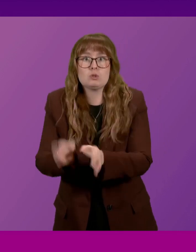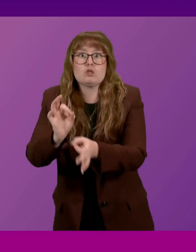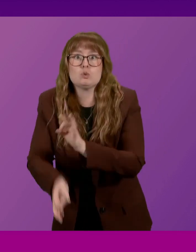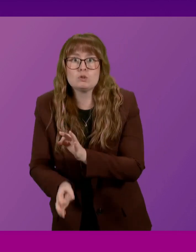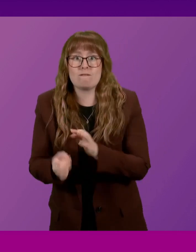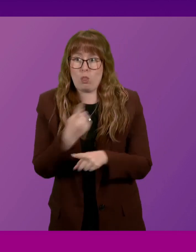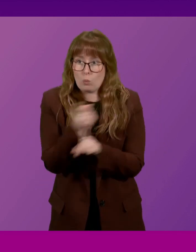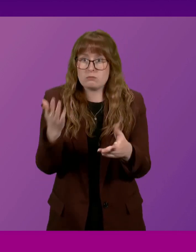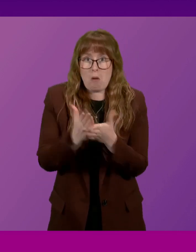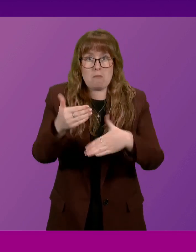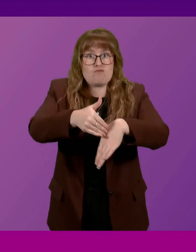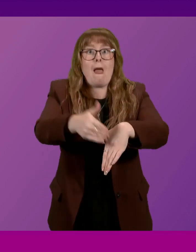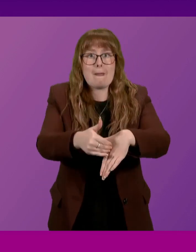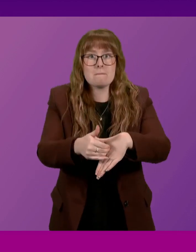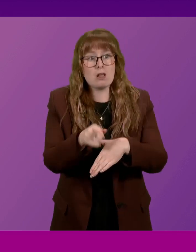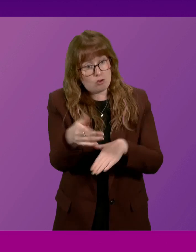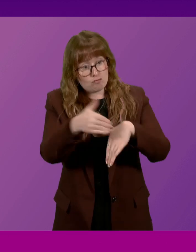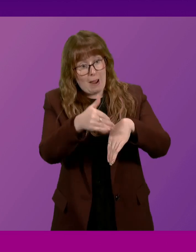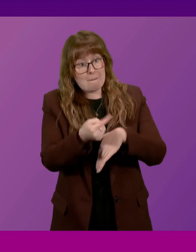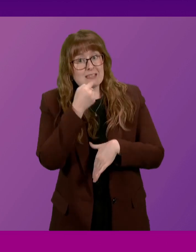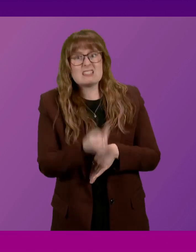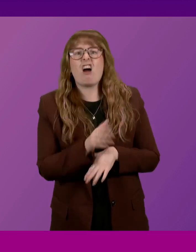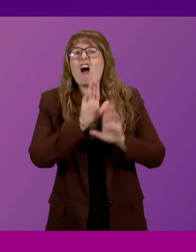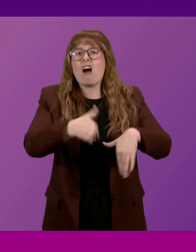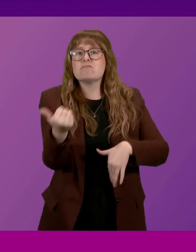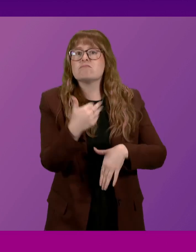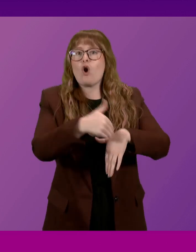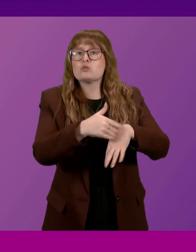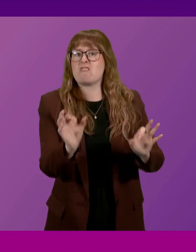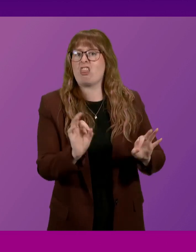and those who commit crimes are told that there are no consequences for their actions,